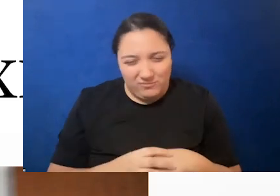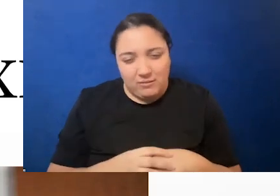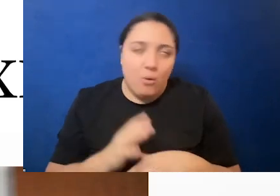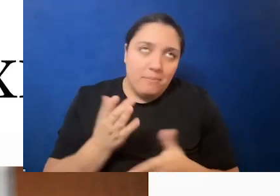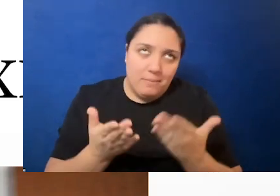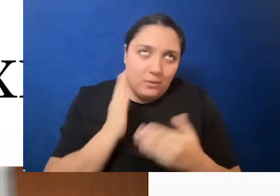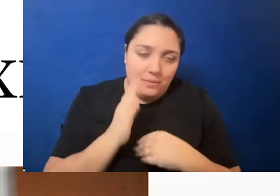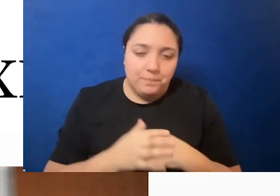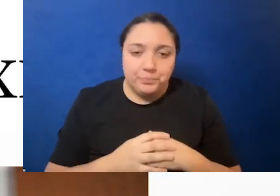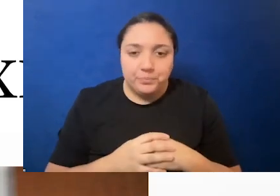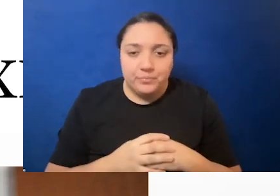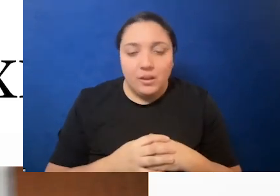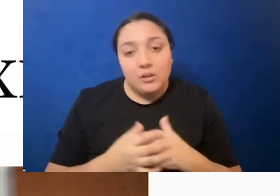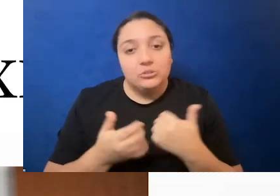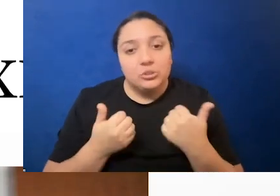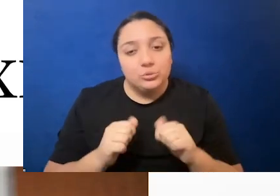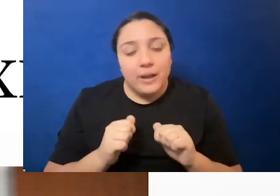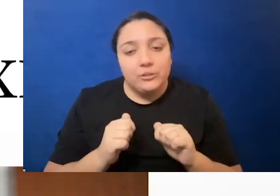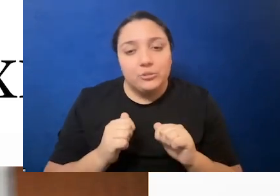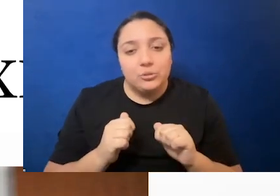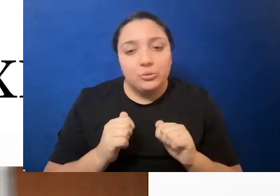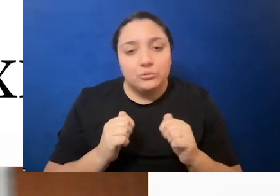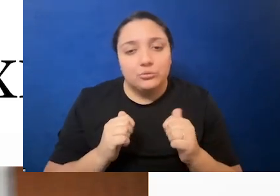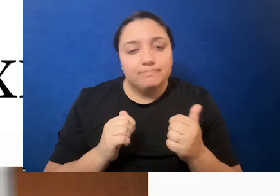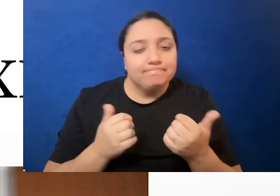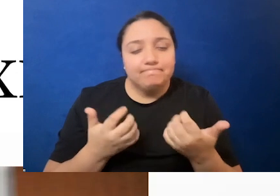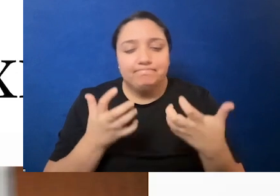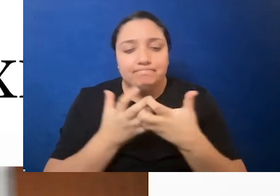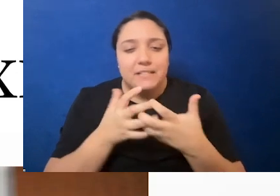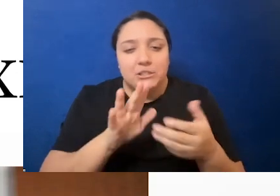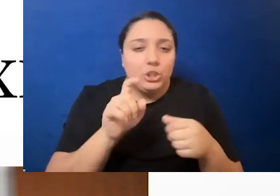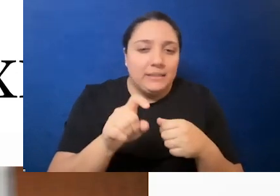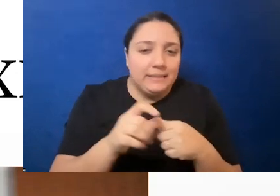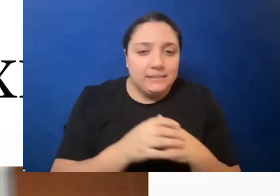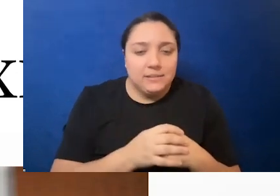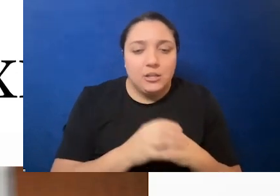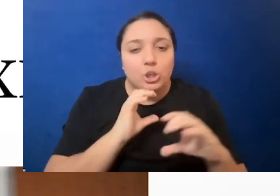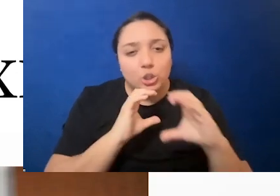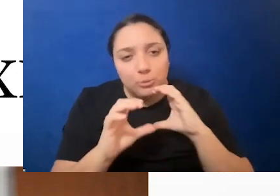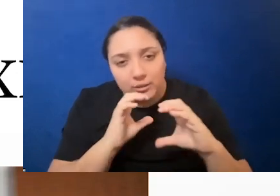TRY TO MEET THE KIDS WHERE THEY ARE AND BE FLEXIBLE. COMMUNICATE WITH THEM. KEEP AN OPEN LINE OF